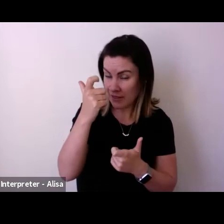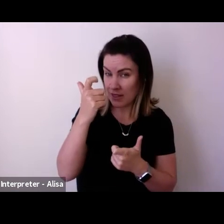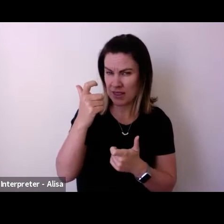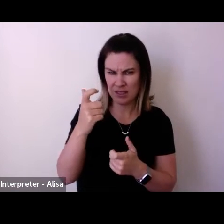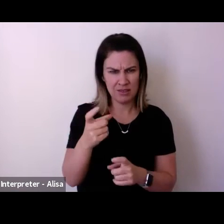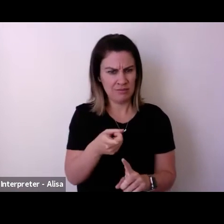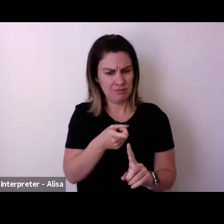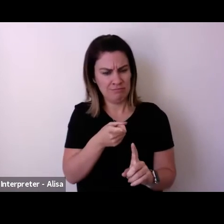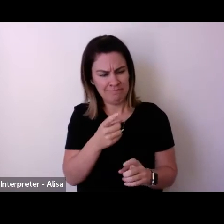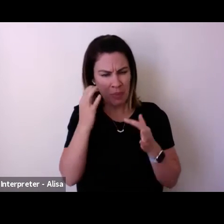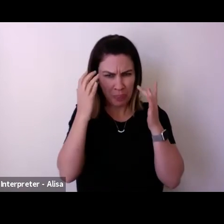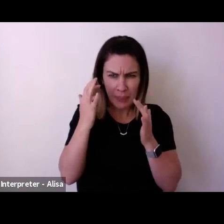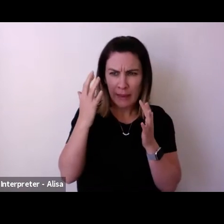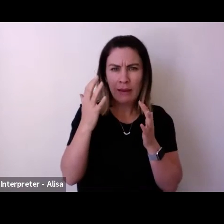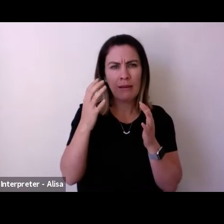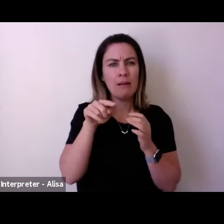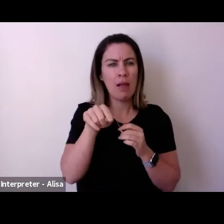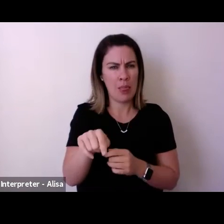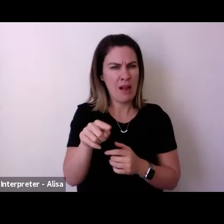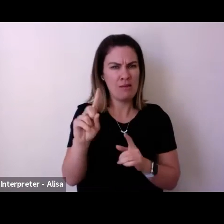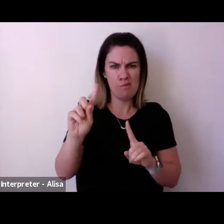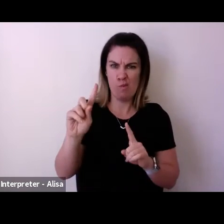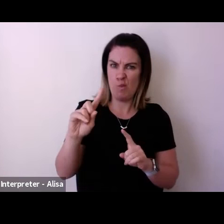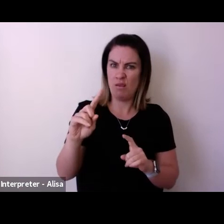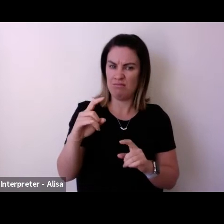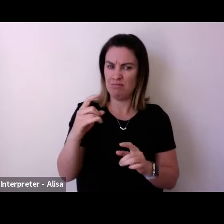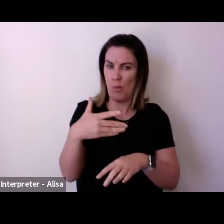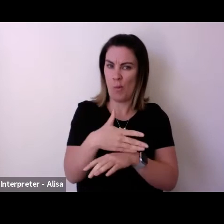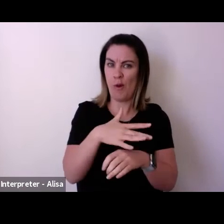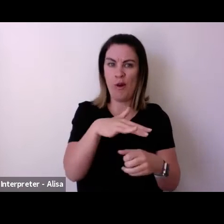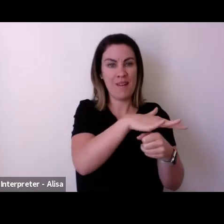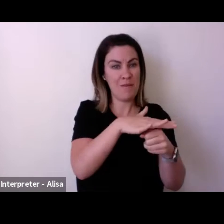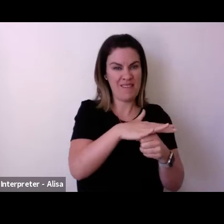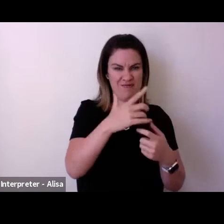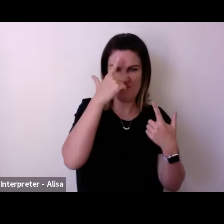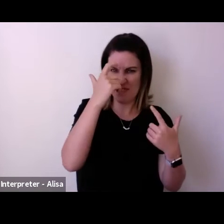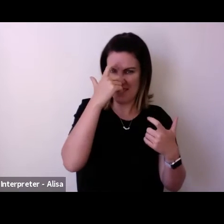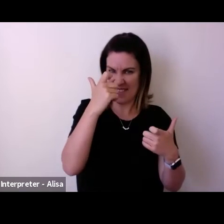in the workplaces and social context of the future. We know Australia